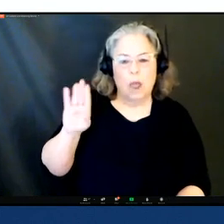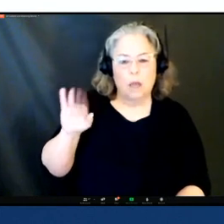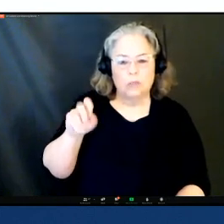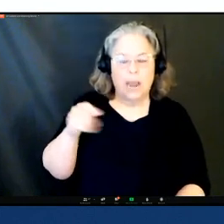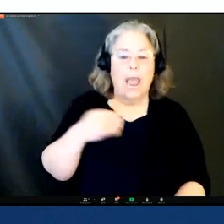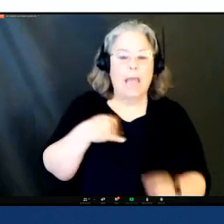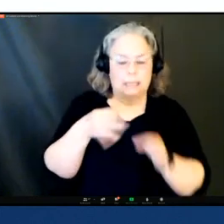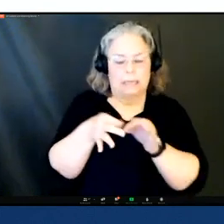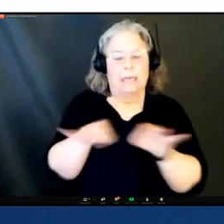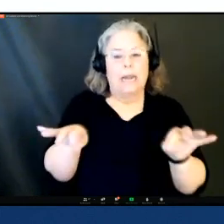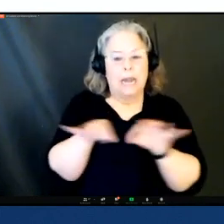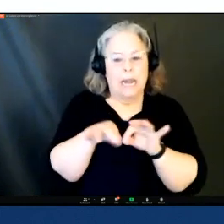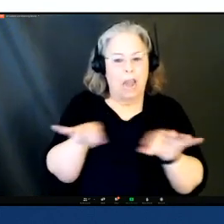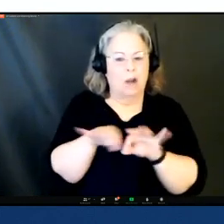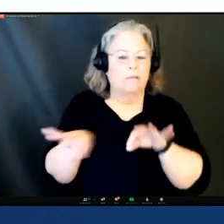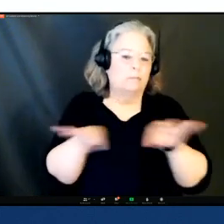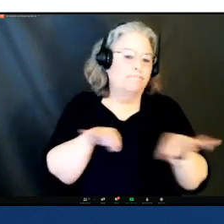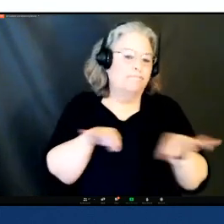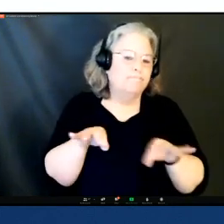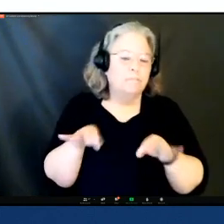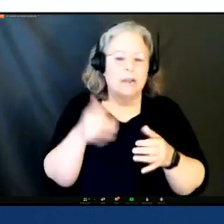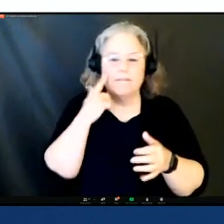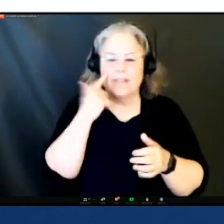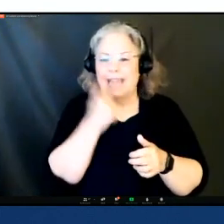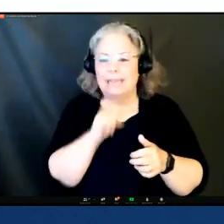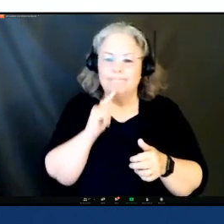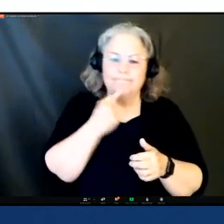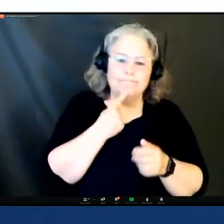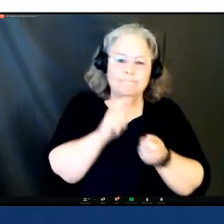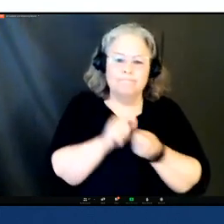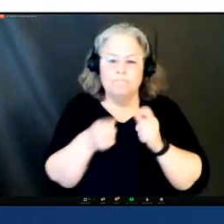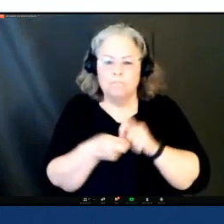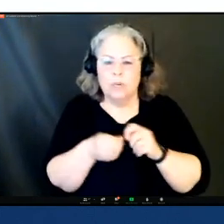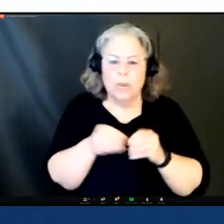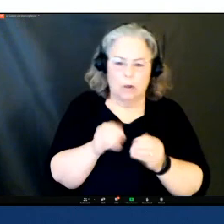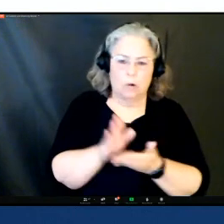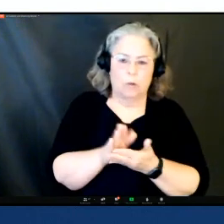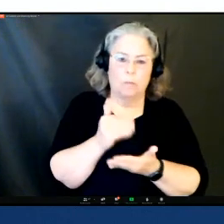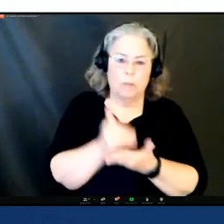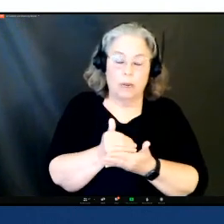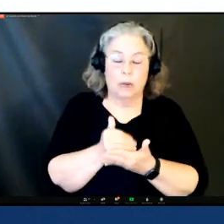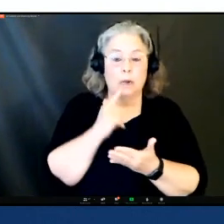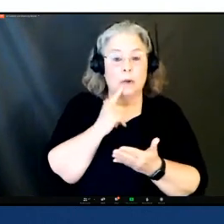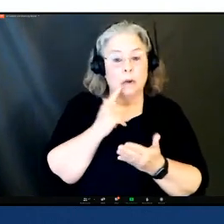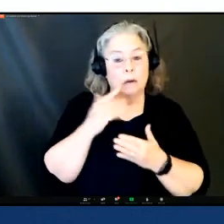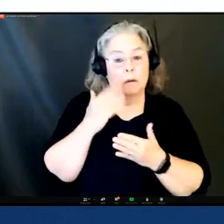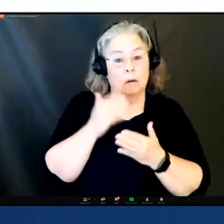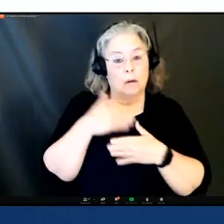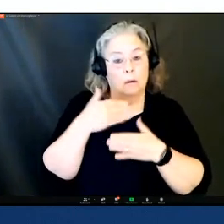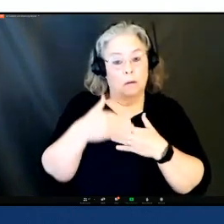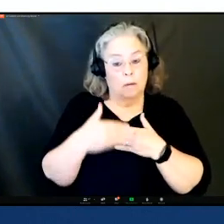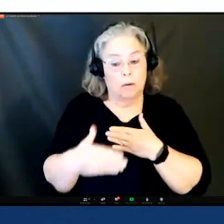of the significant changes in the budget and then following the pages for the budget unit as a whole.